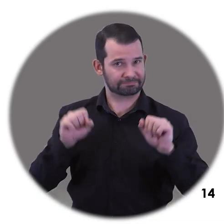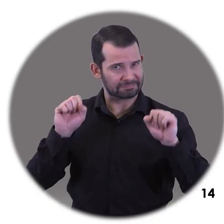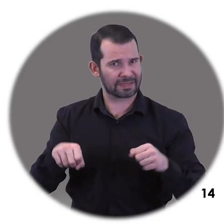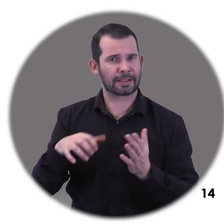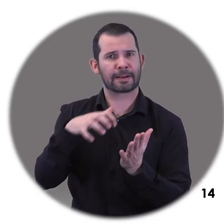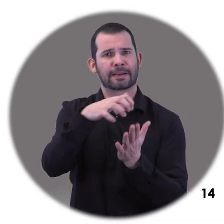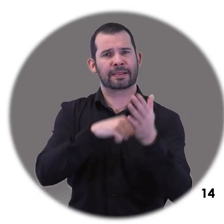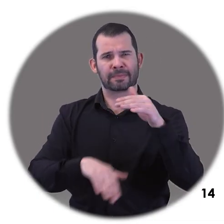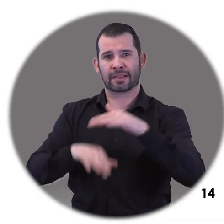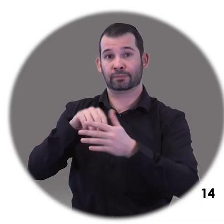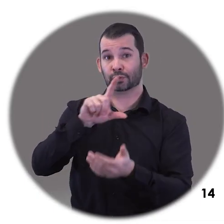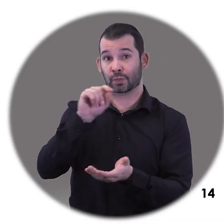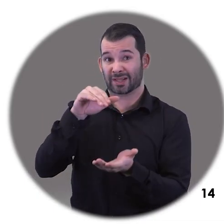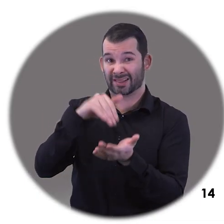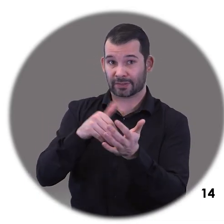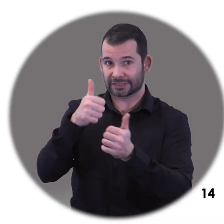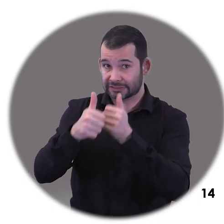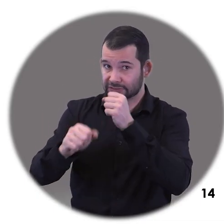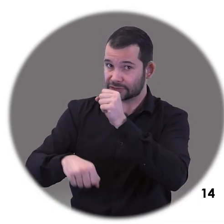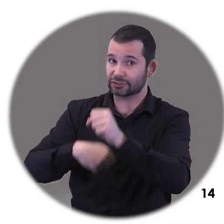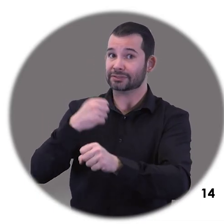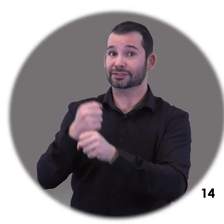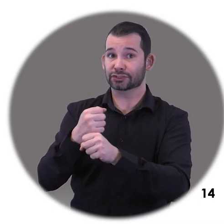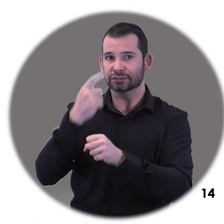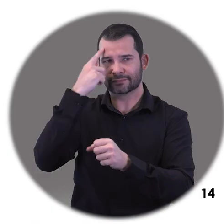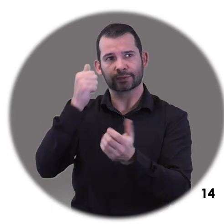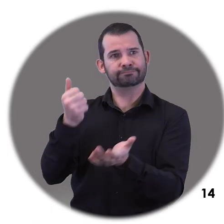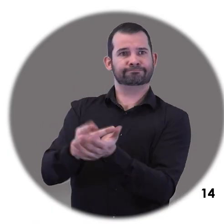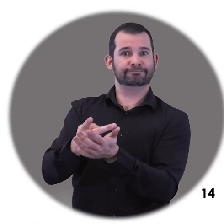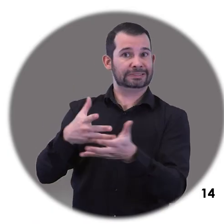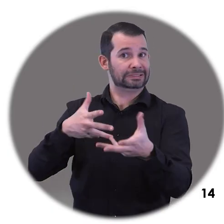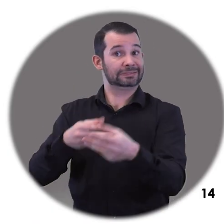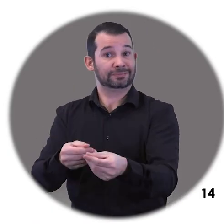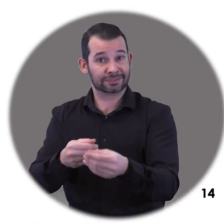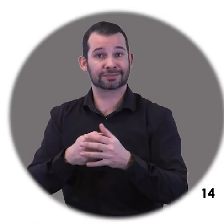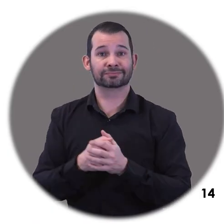You can claim up to $20,000 each year in eligible expenses,